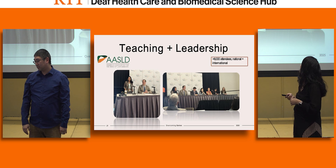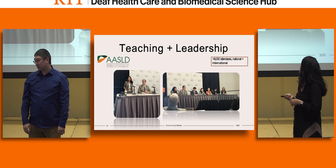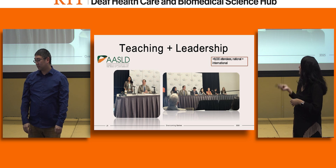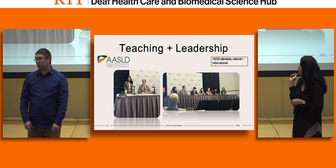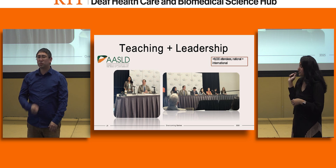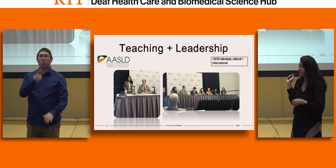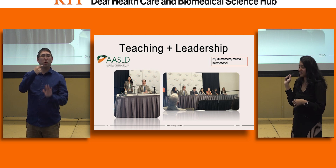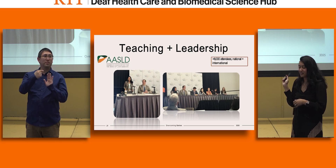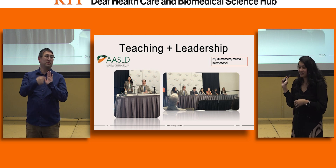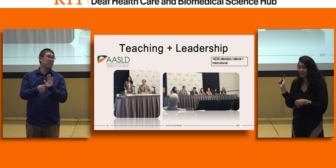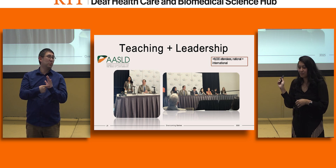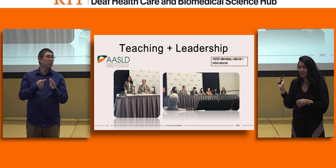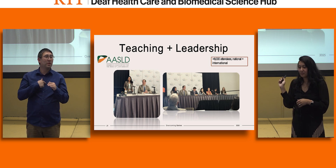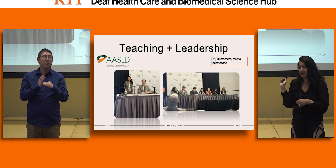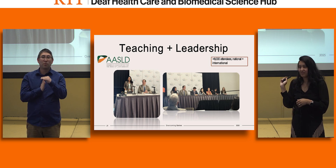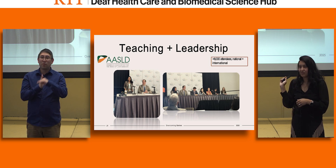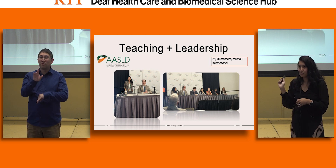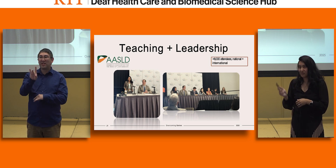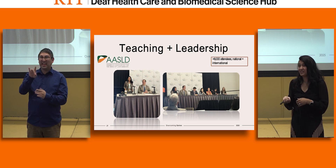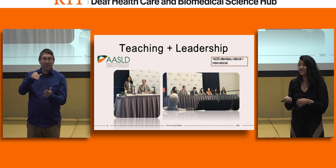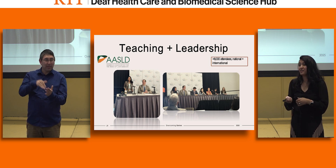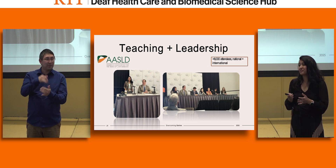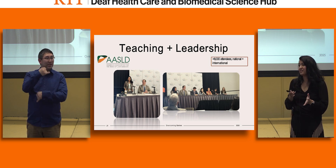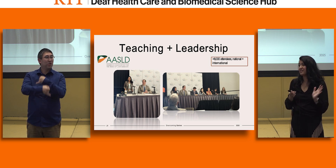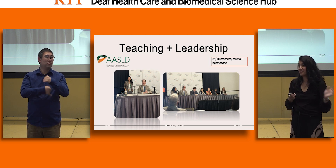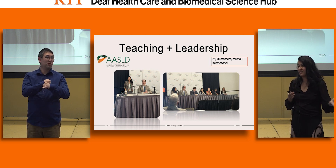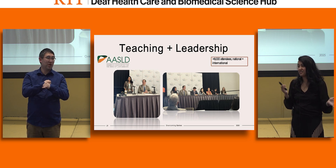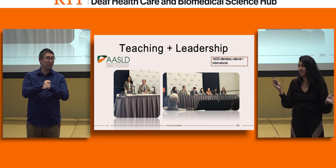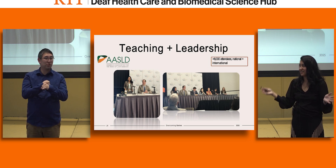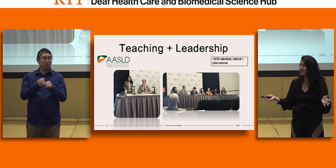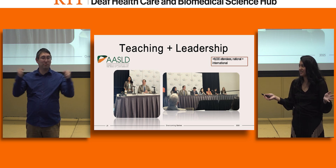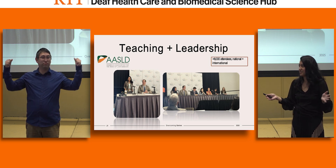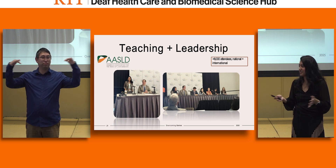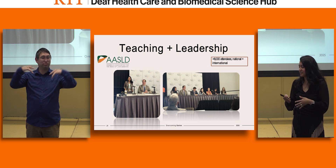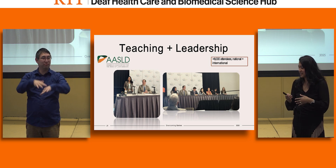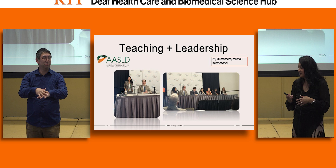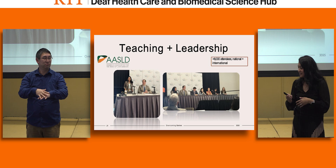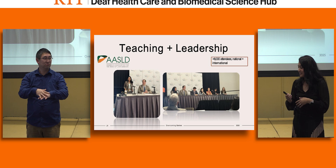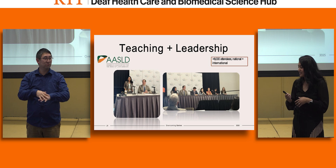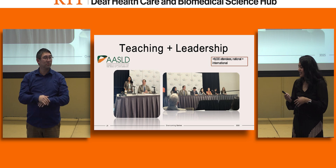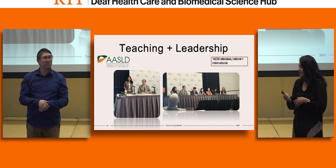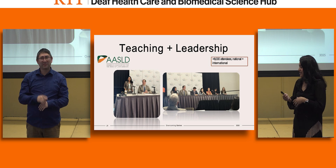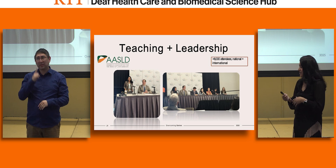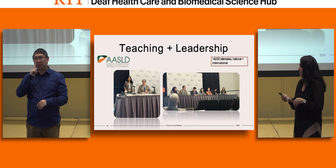And so, as just an example, we have over 8,000 international and national attendees.